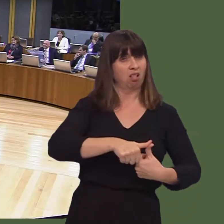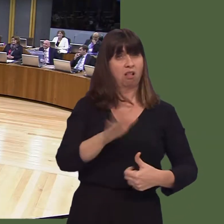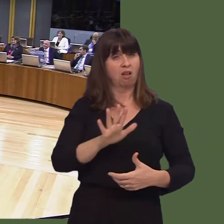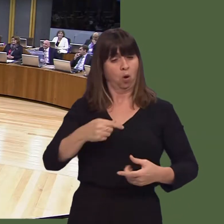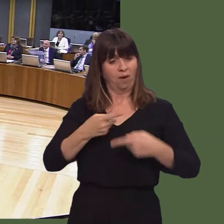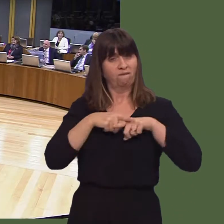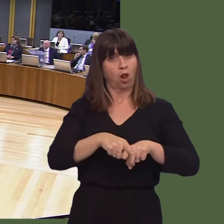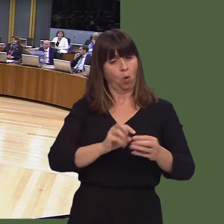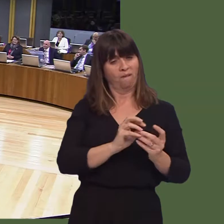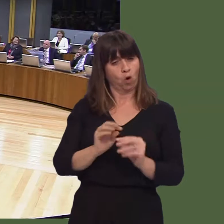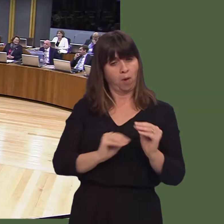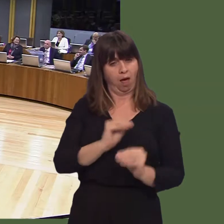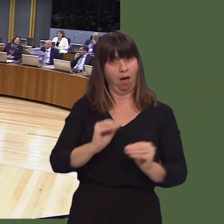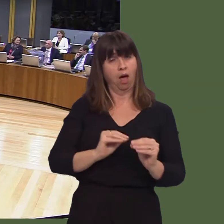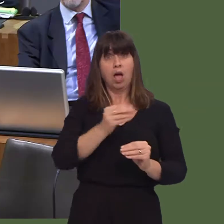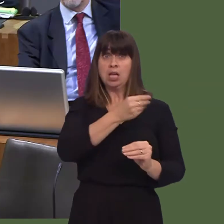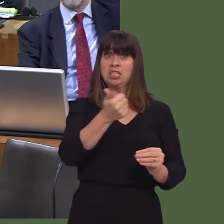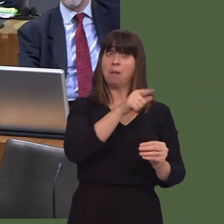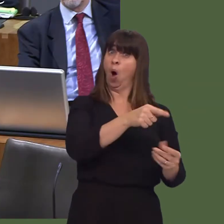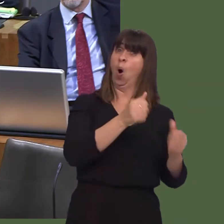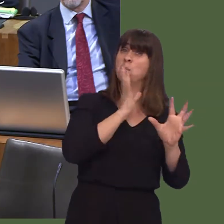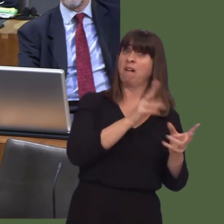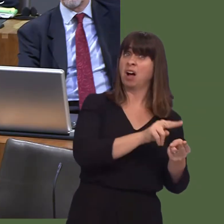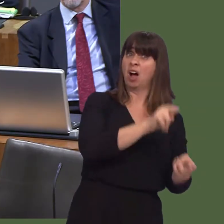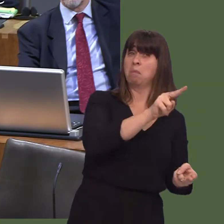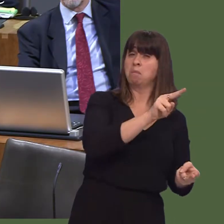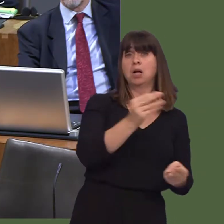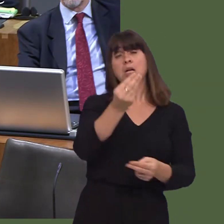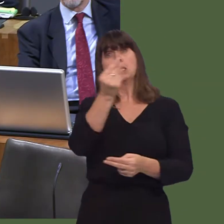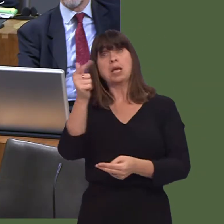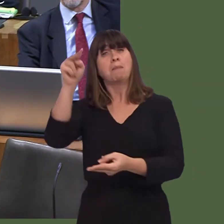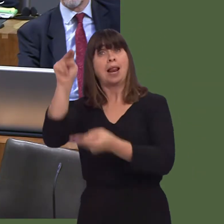some local authorities see a benefit and some local authorities find that they see less benefit.